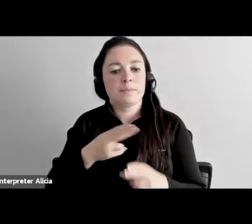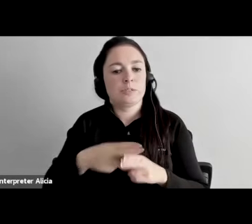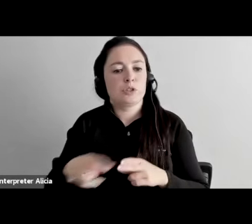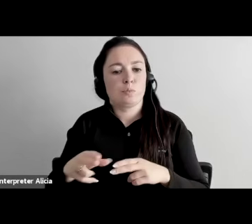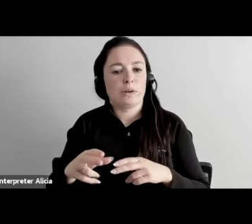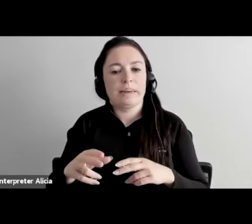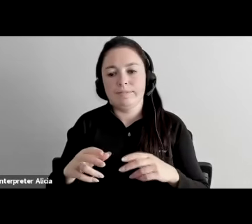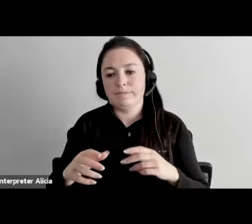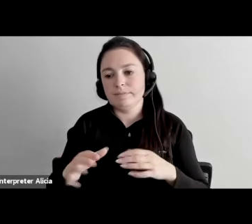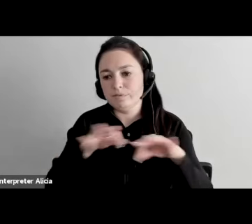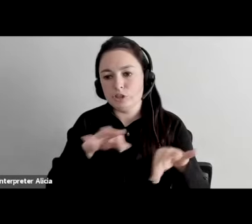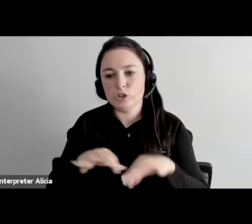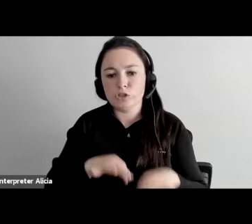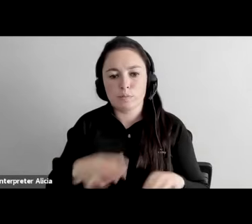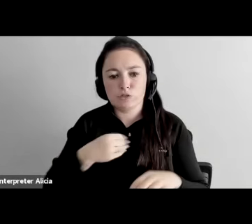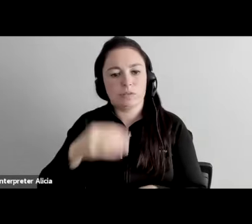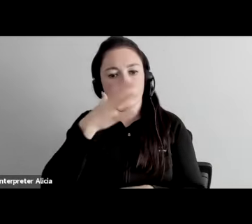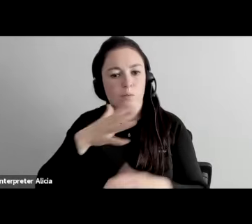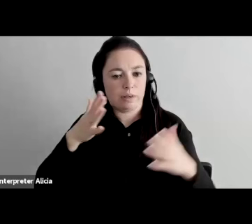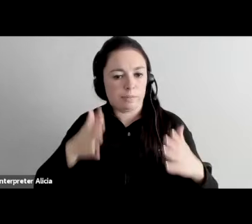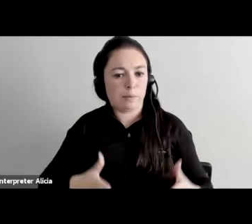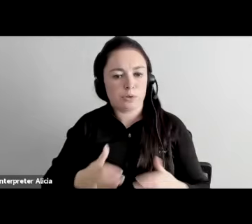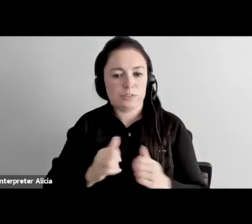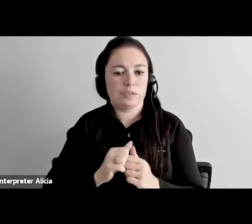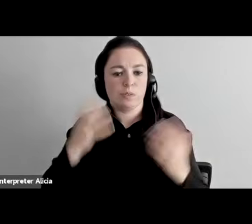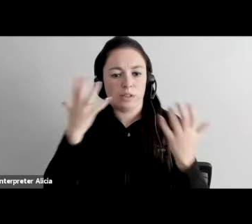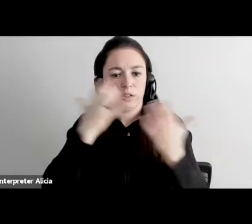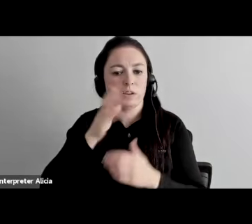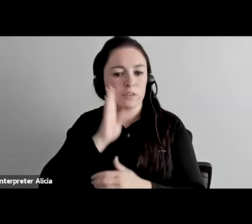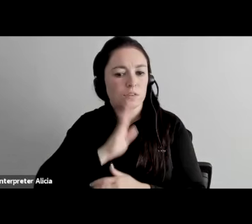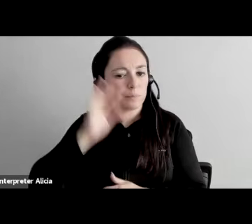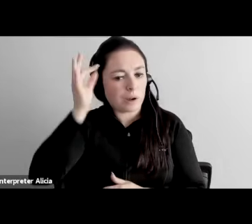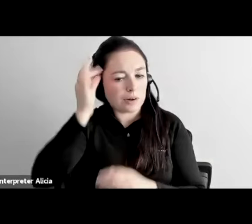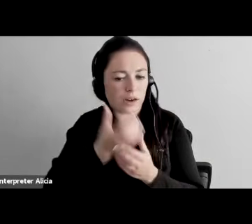person with dark brown hair tied back in a bun.